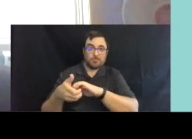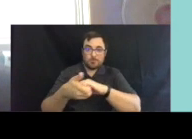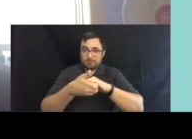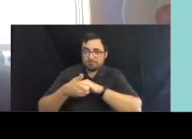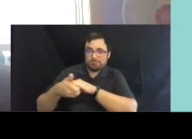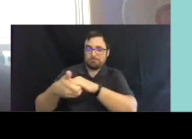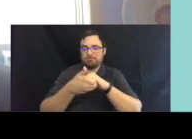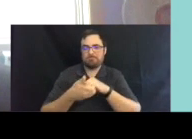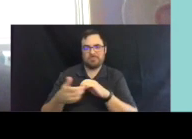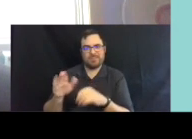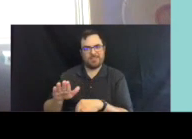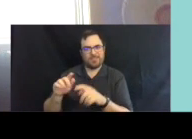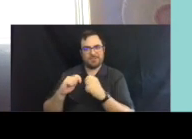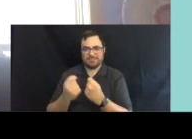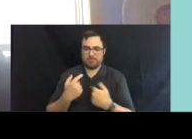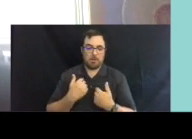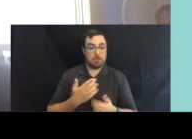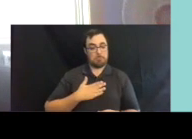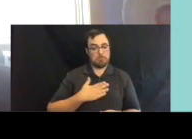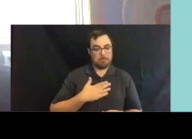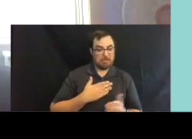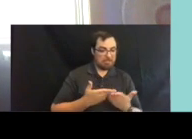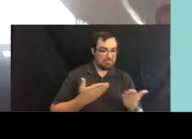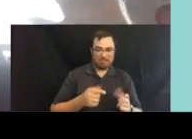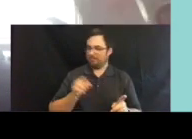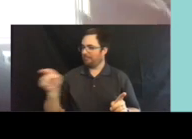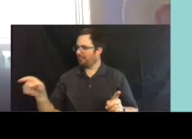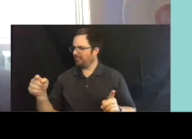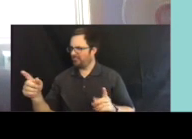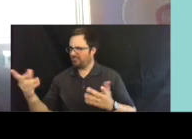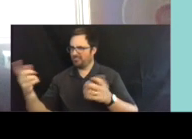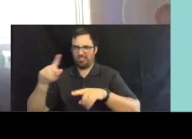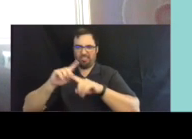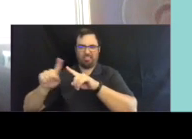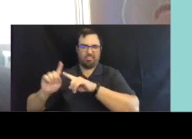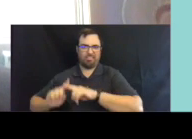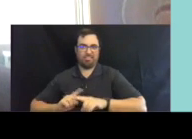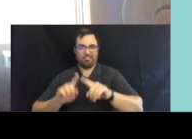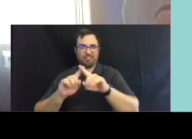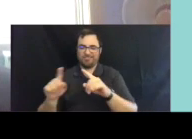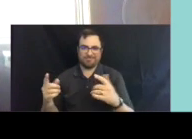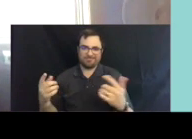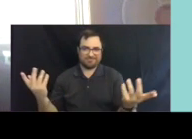so that I'm not doing my own thing and the speeches doing their own thing, and the the teacher the deaf and hard of hearing is doing their own